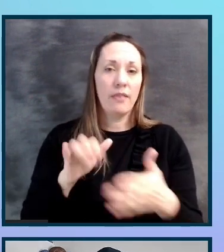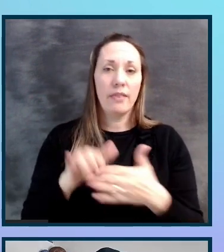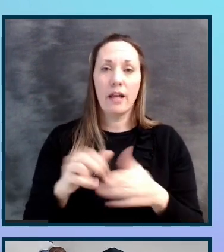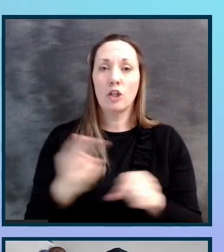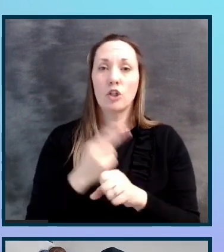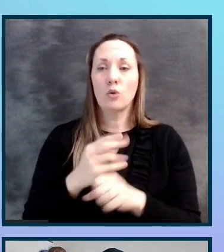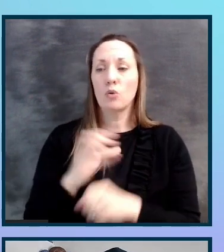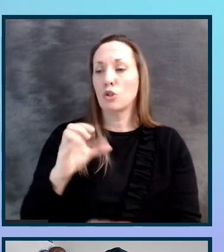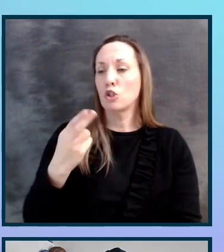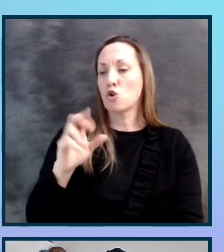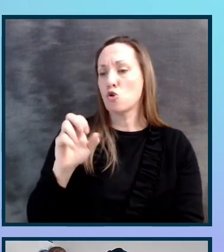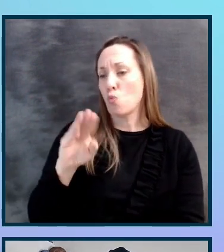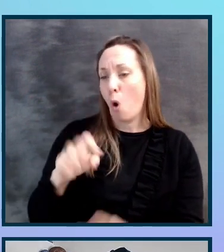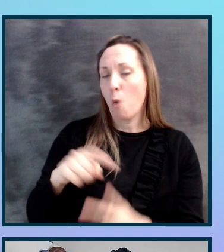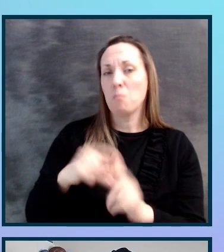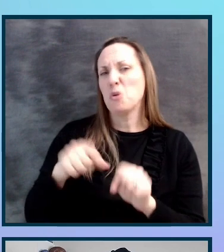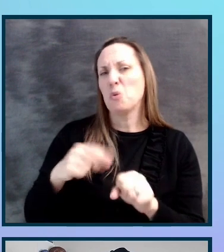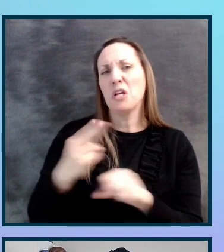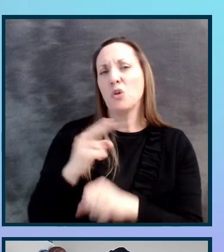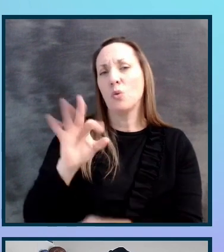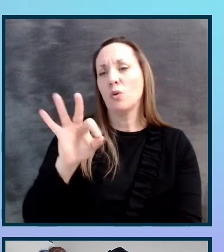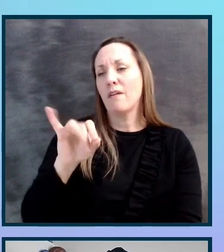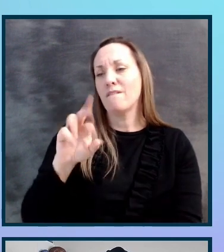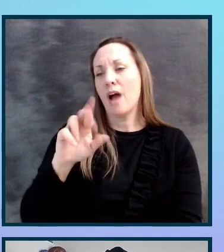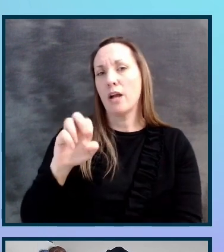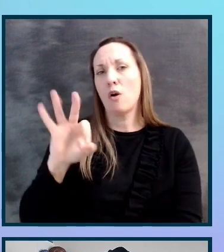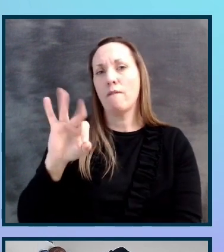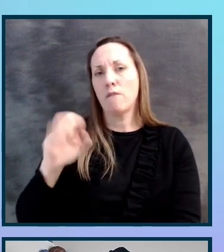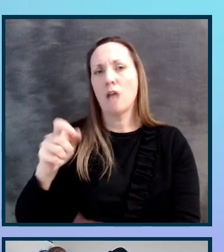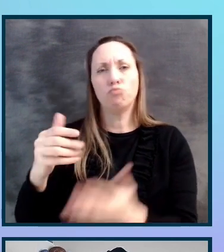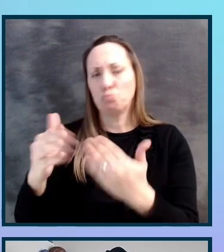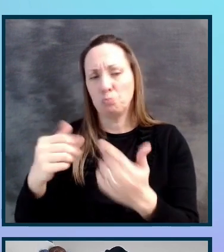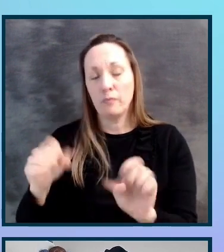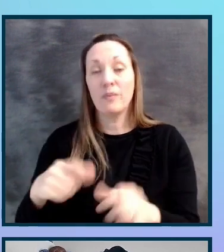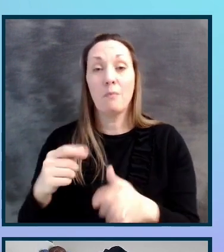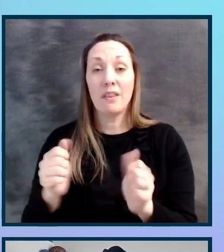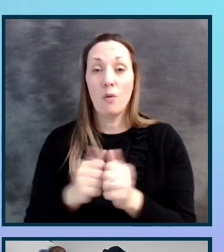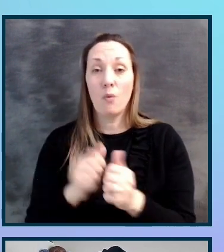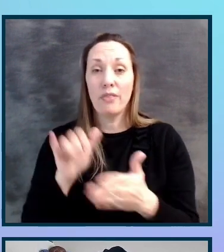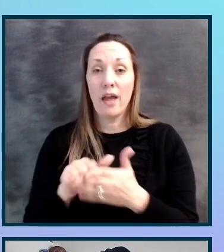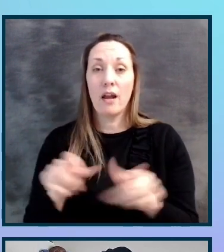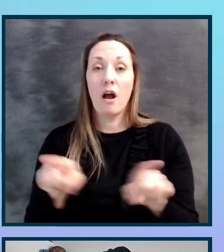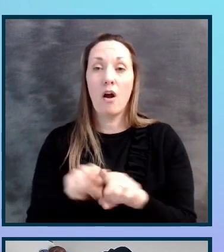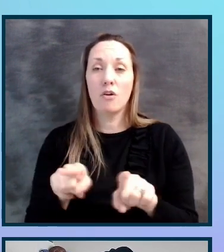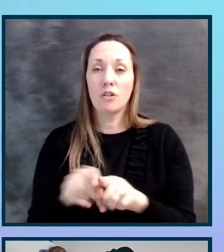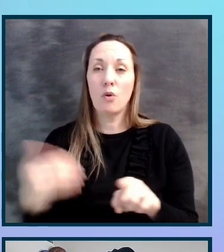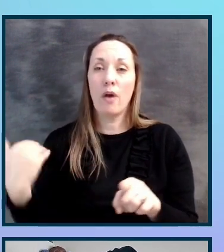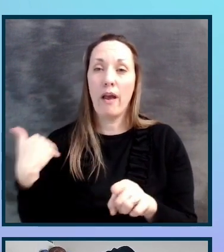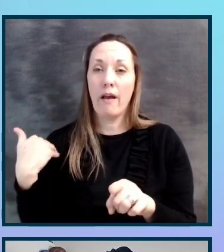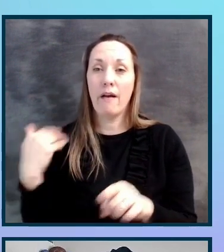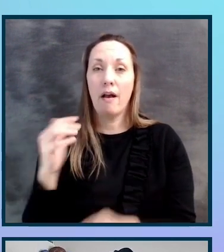You could use Firefox, Edge, whatever you wanna do. And with that then I also have an Axe driver.